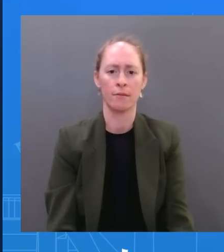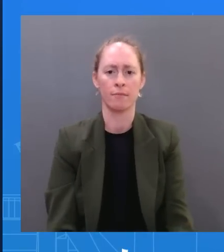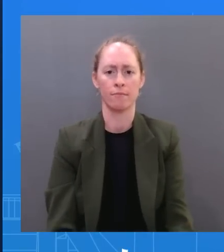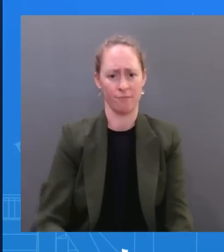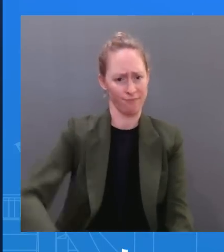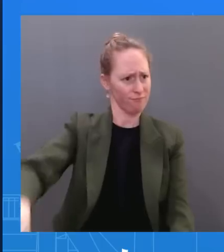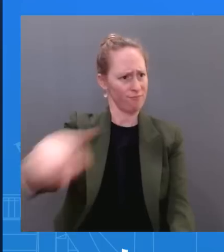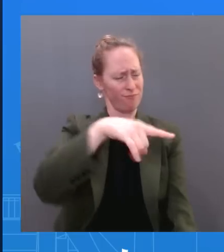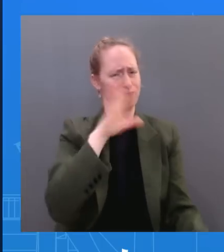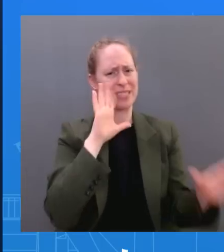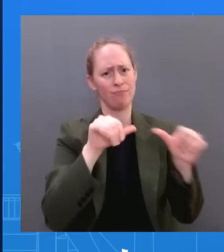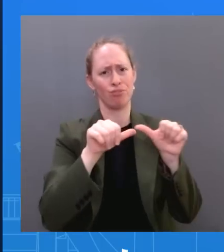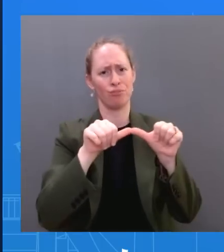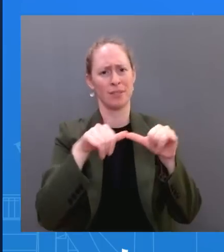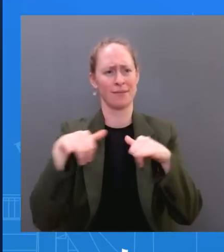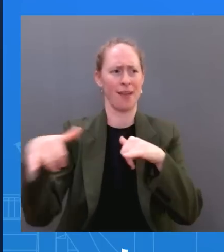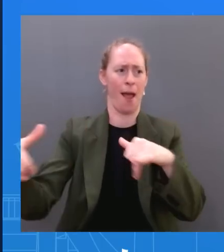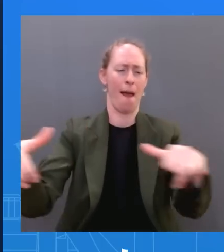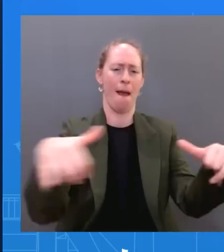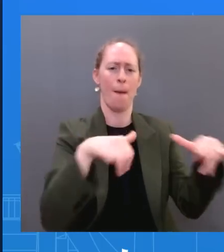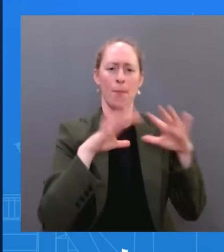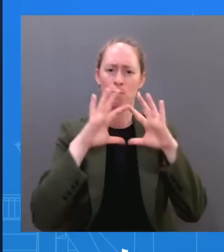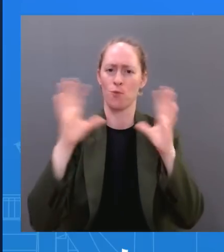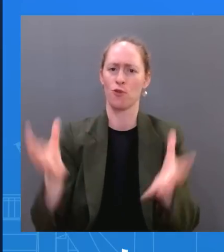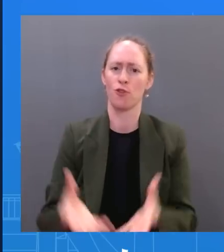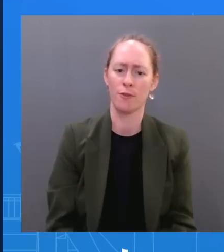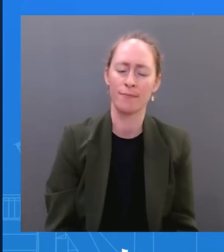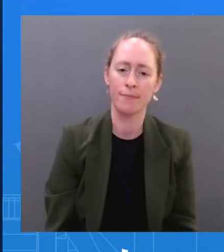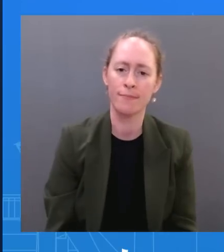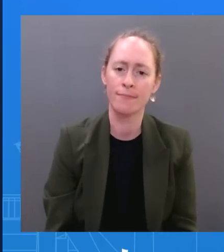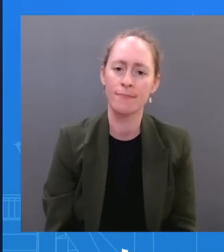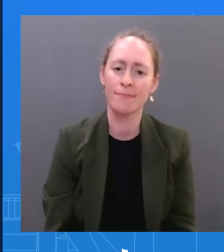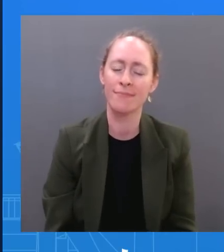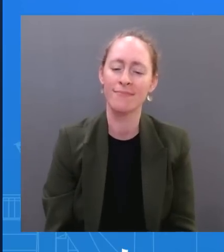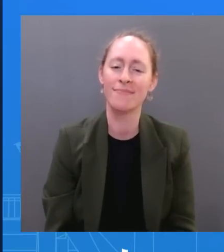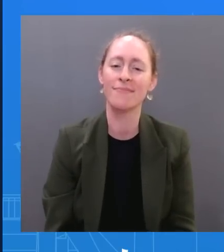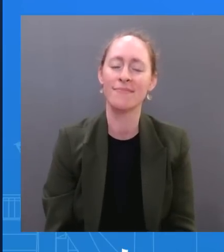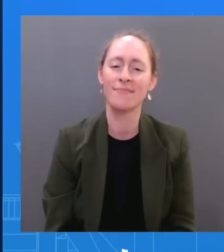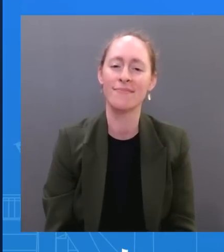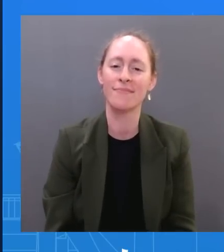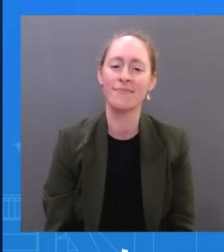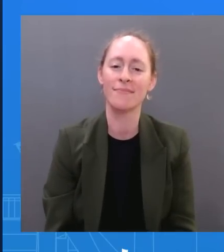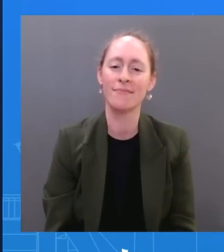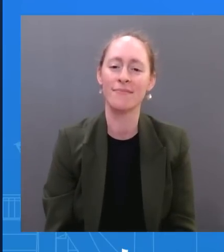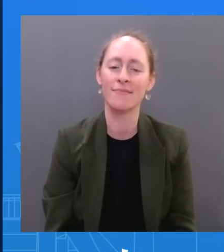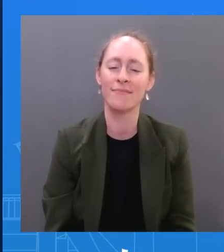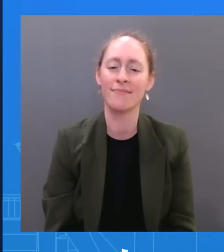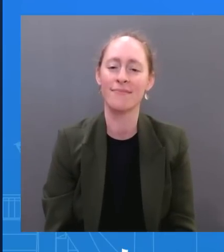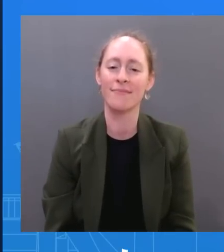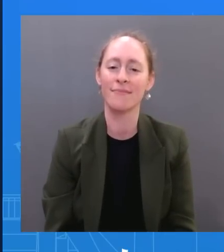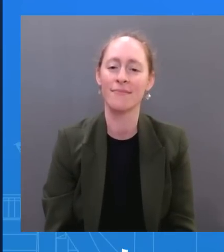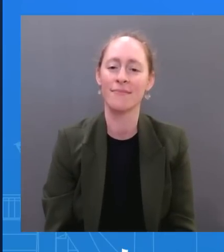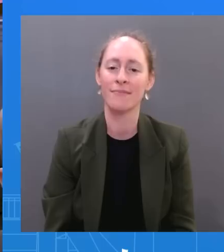The Press: Thanks, Jake. You mentioned, during the President's trip to Israel, that one of the meetings he will be having is with the opposition leader.